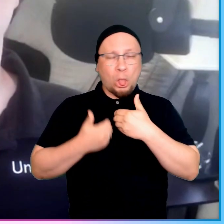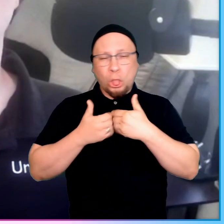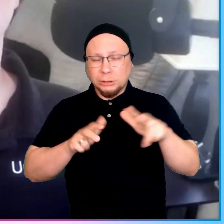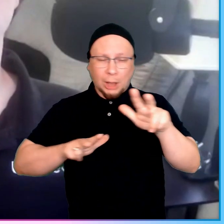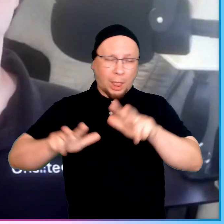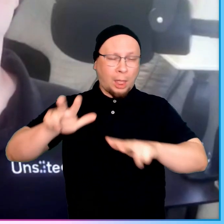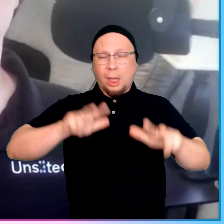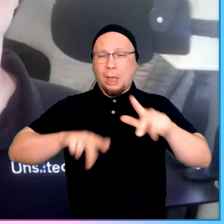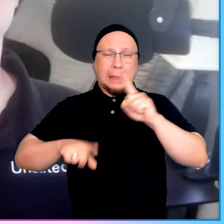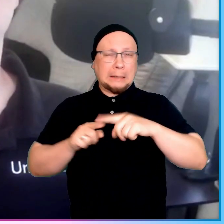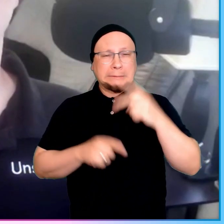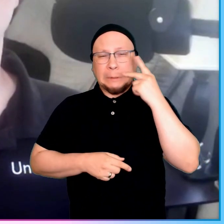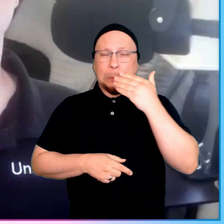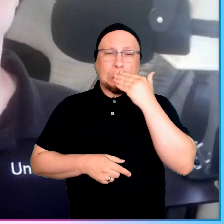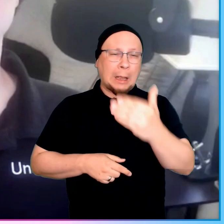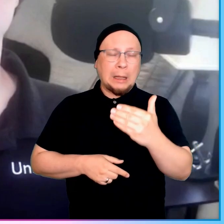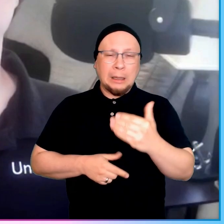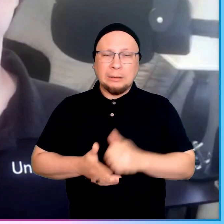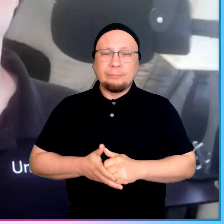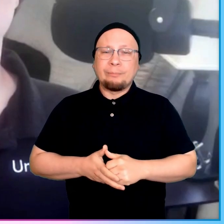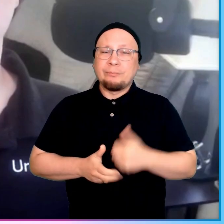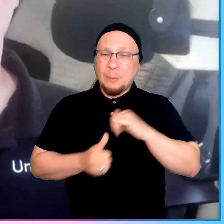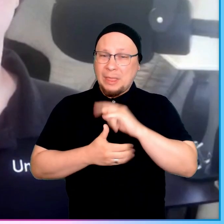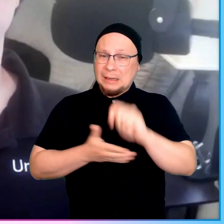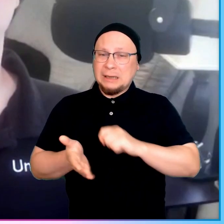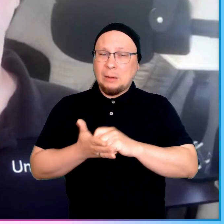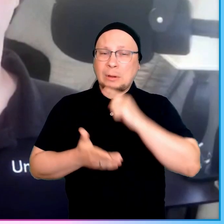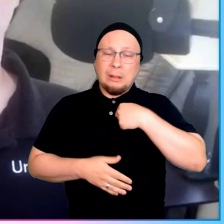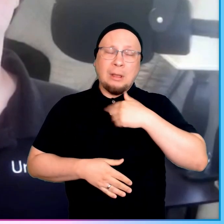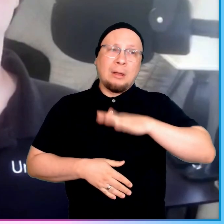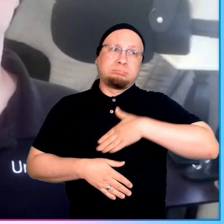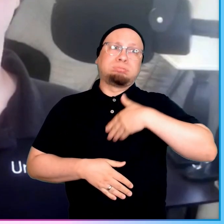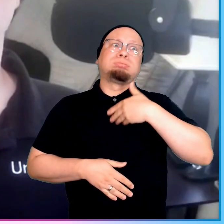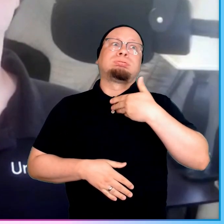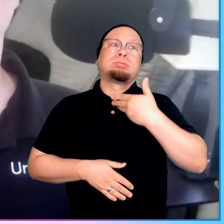I will never forget how upset I was, and how I ended up calling my mother and father,